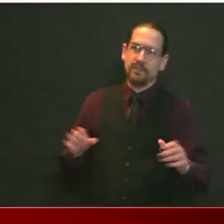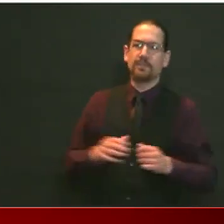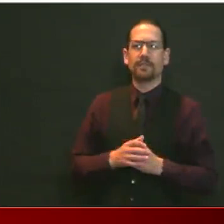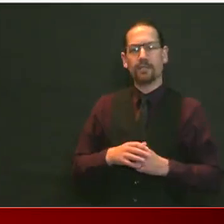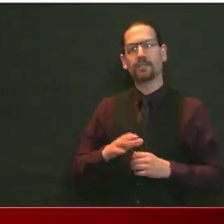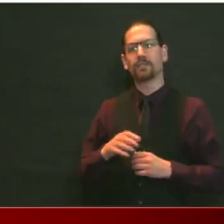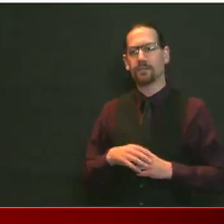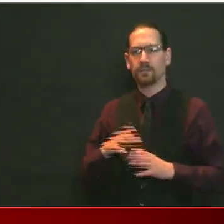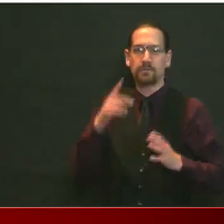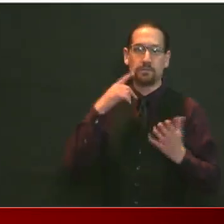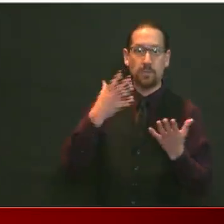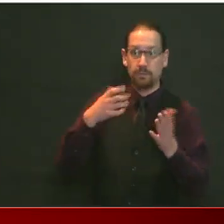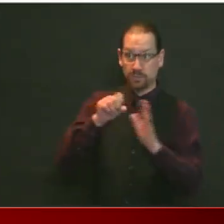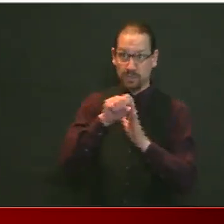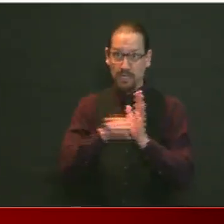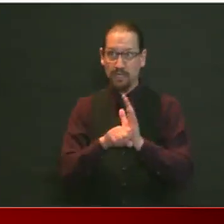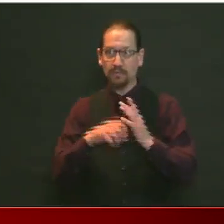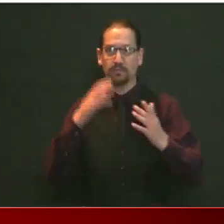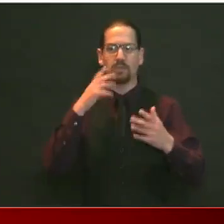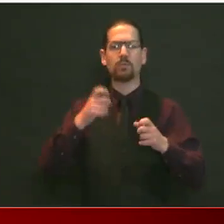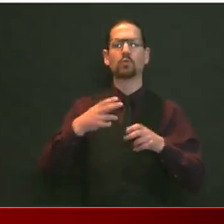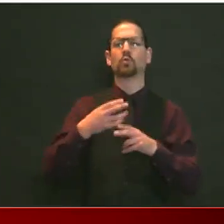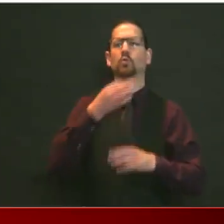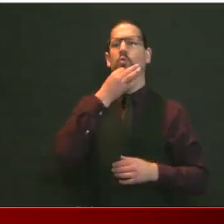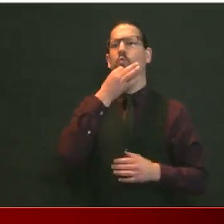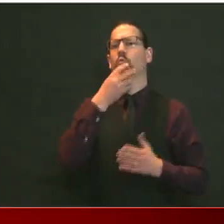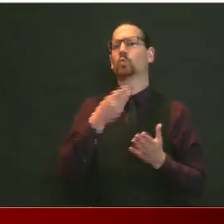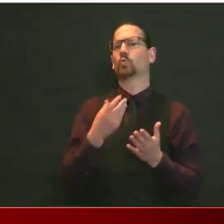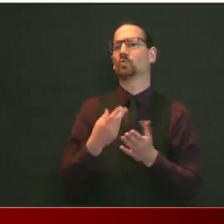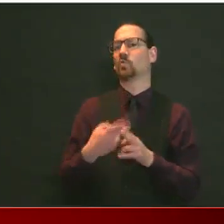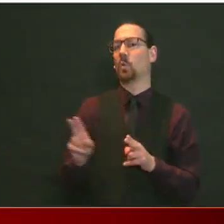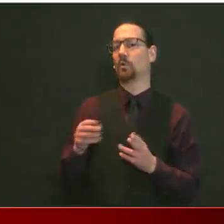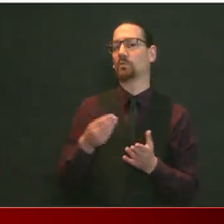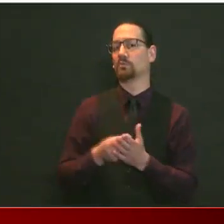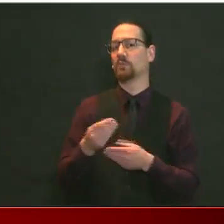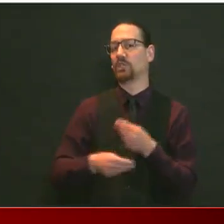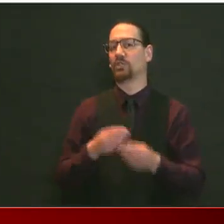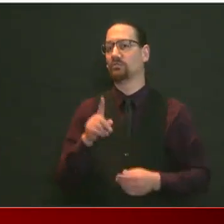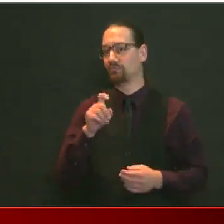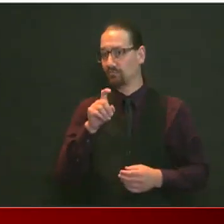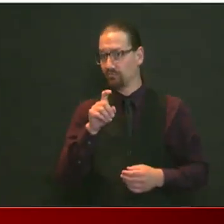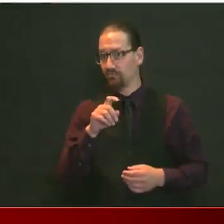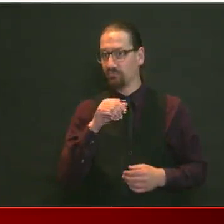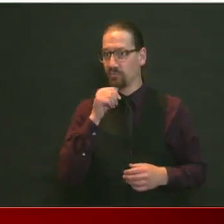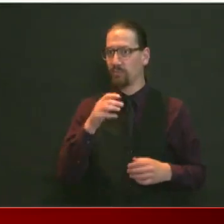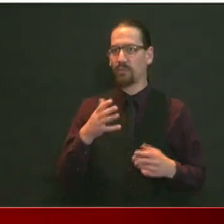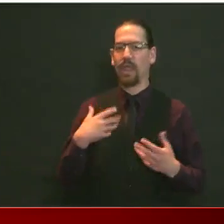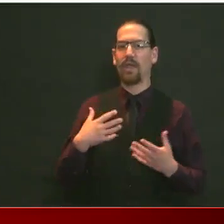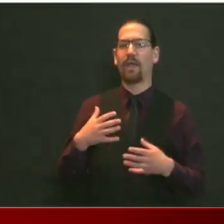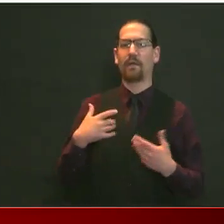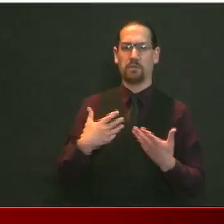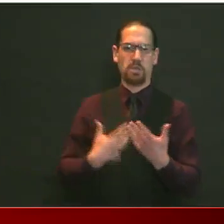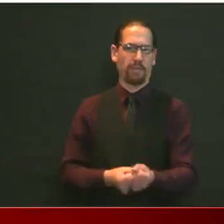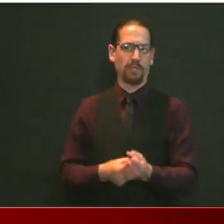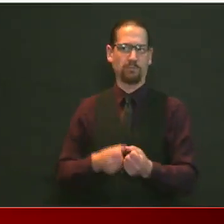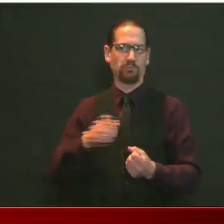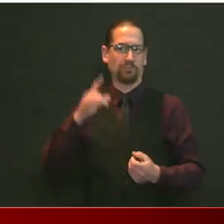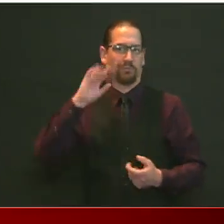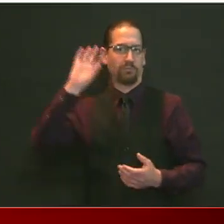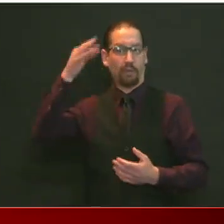WHAT? YOU KNOW, HE DIDN'T -- HE WAS CAREFUL. HE EVENTUALLY SAID THE STATE MIGHT NEED TO CONSIDER A CONTINGENT BUDGET OR SOMETHING. HE'S NOT SUPER CONFIDENCE YOU'RE